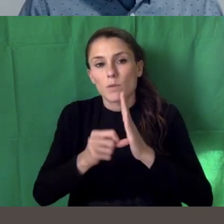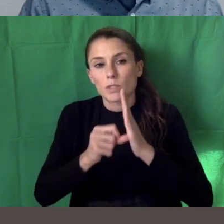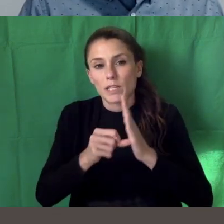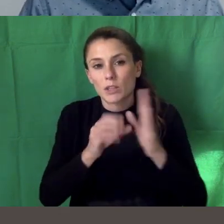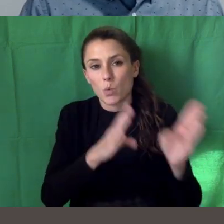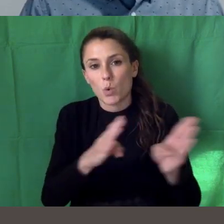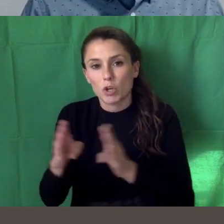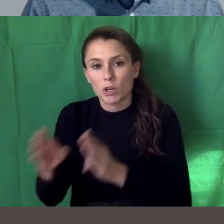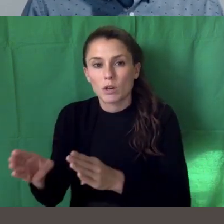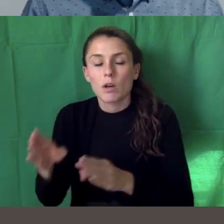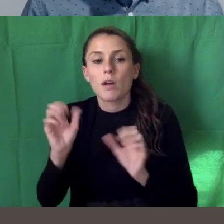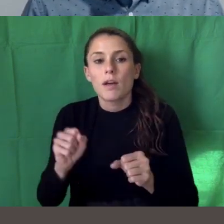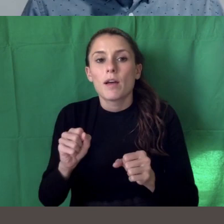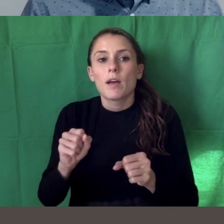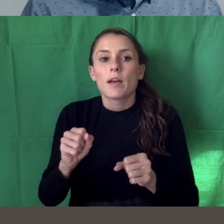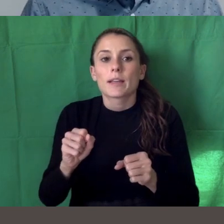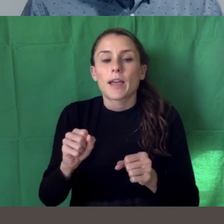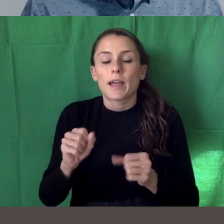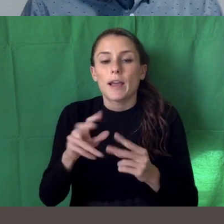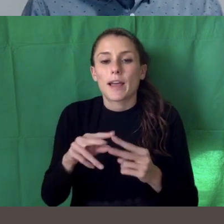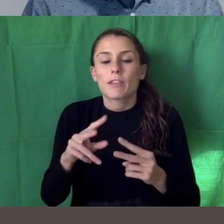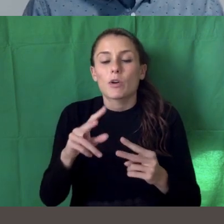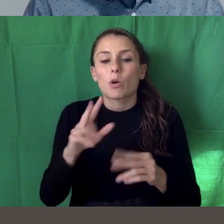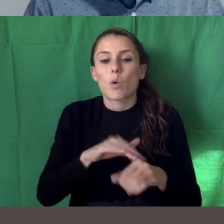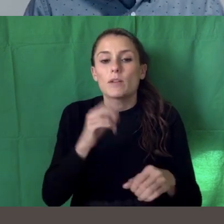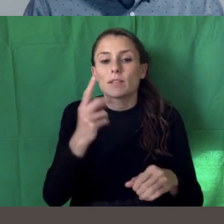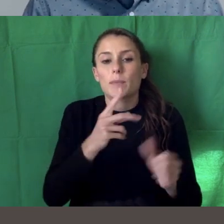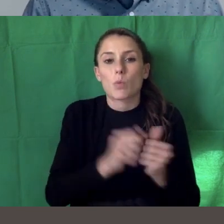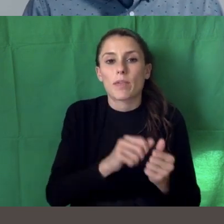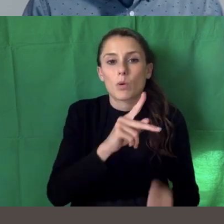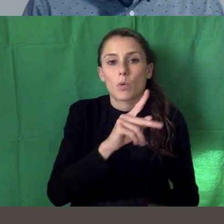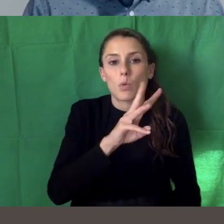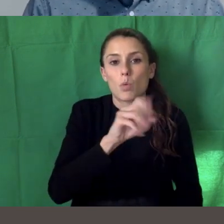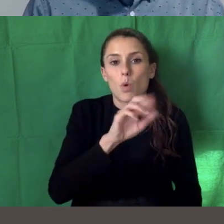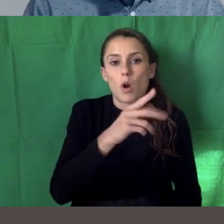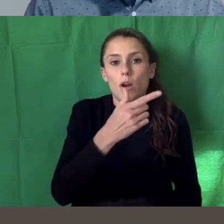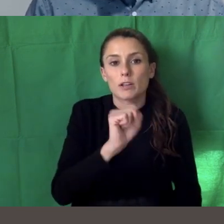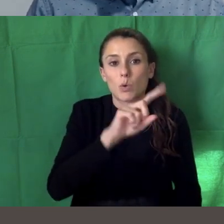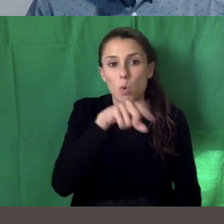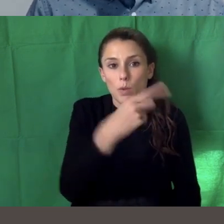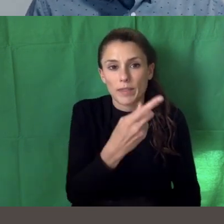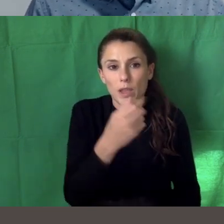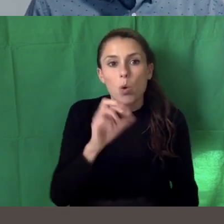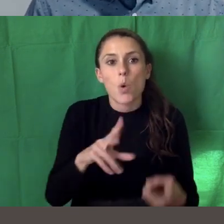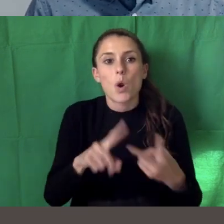You can either call something with kwargs only, or you can call it with args and kwargs.